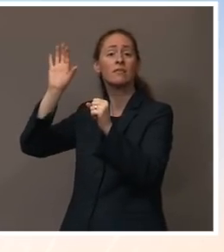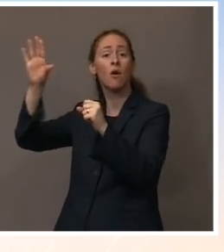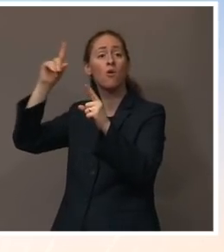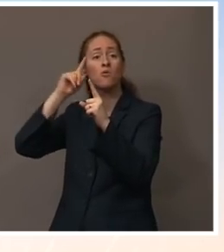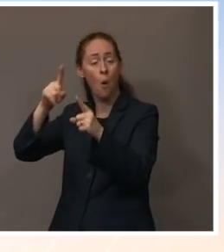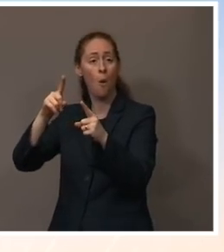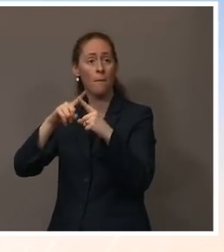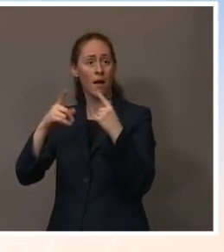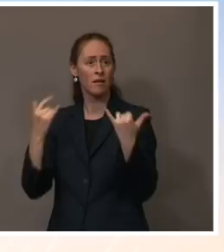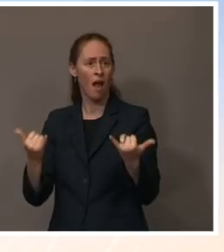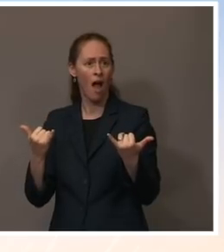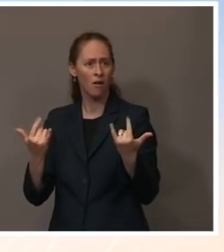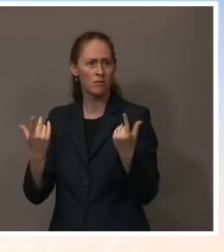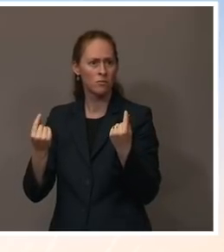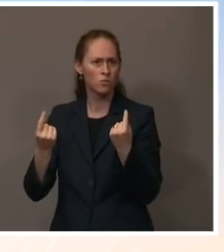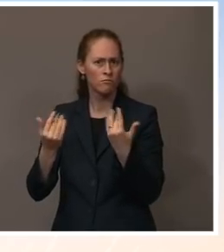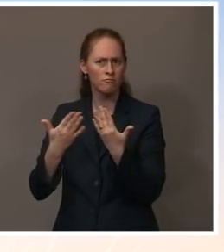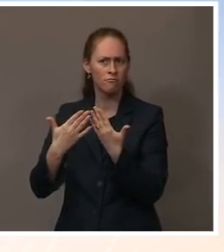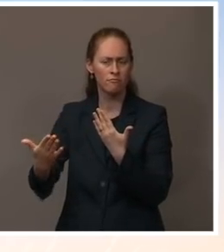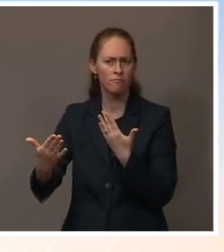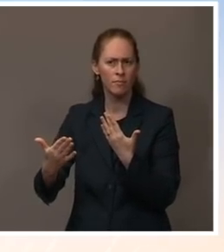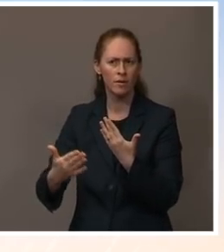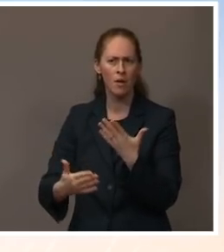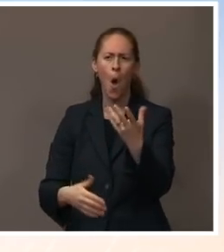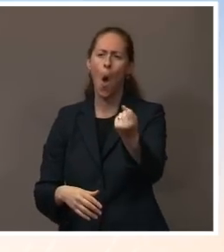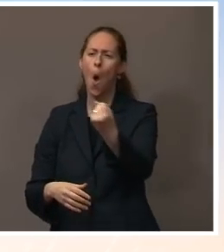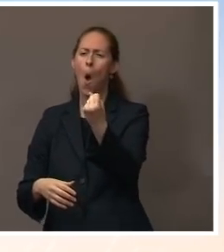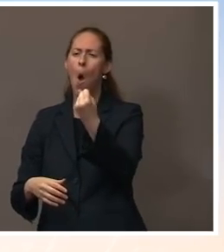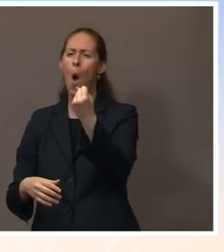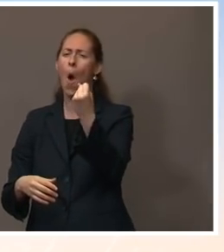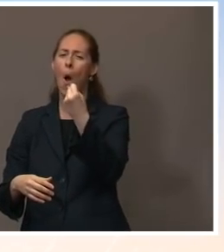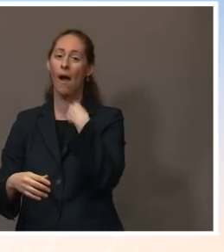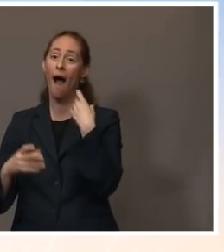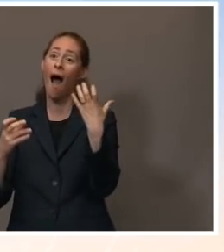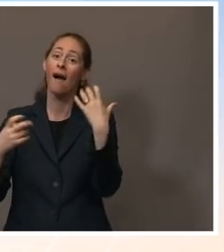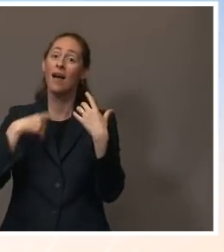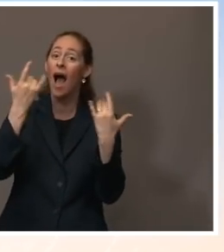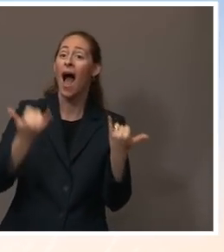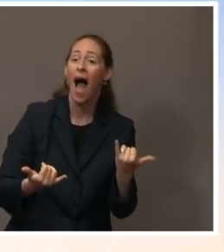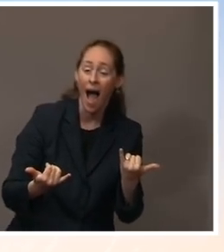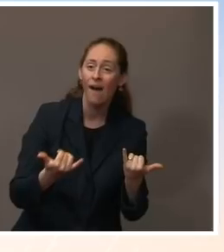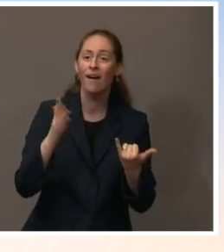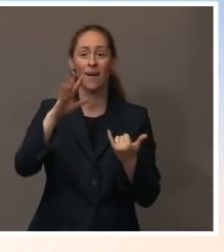otherwise you won't come tomorrow. Go ahead. The Press: Thanks, Jen. On the President's meeting with the chairman